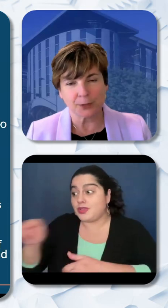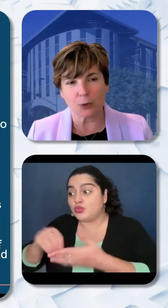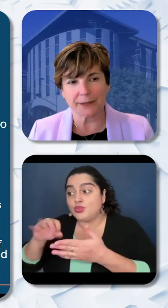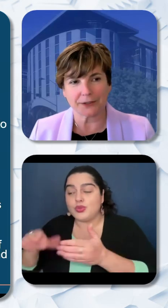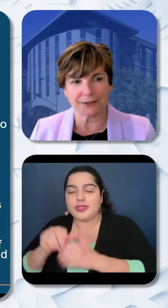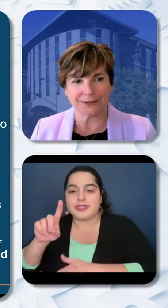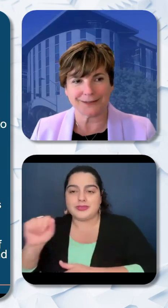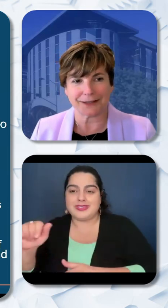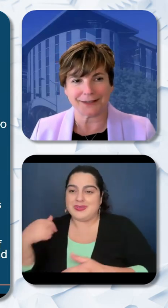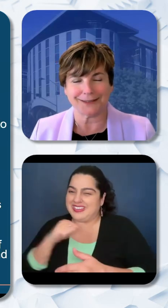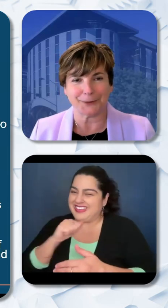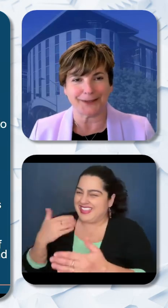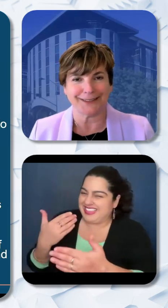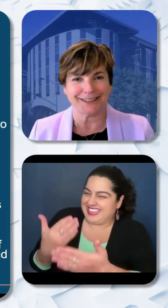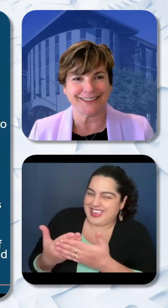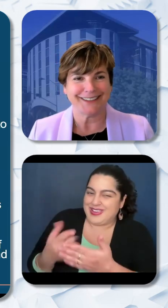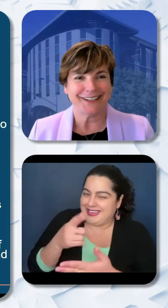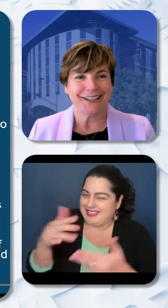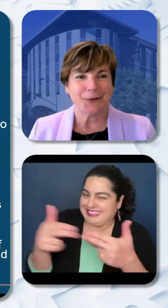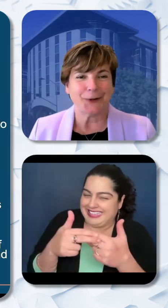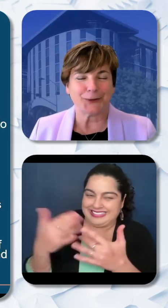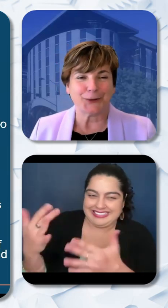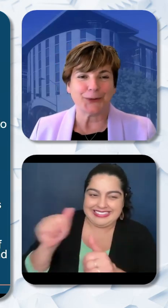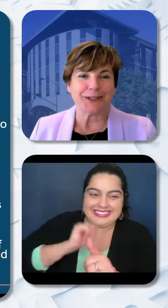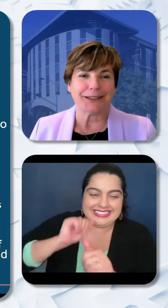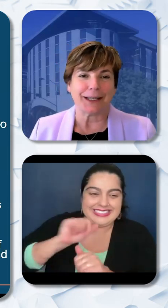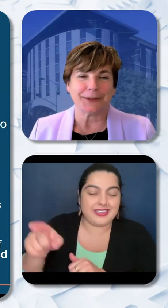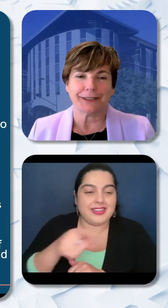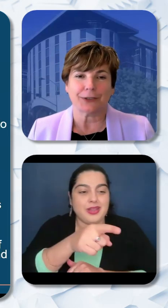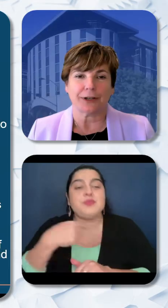I'm not quite there yet on the slide, so hang tight. We also work collaboratively